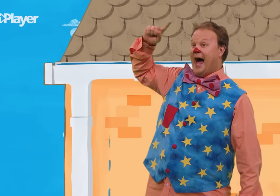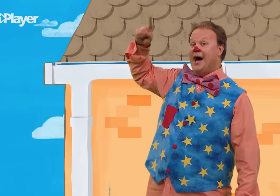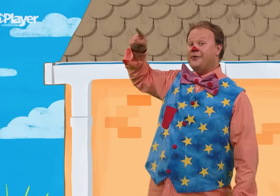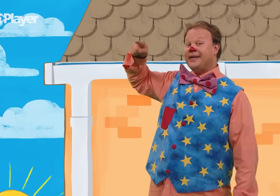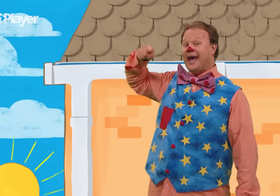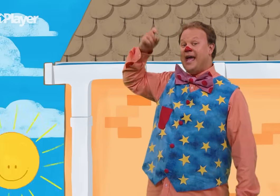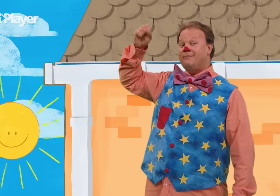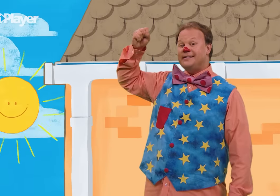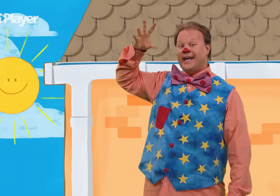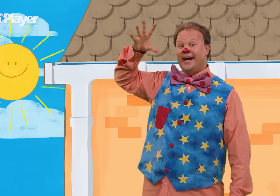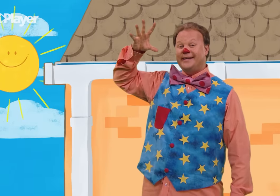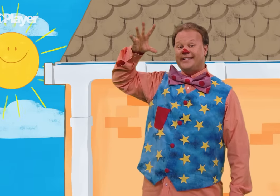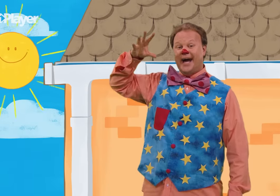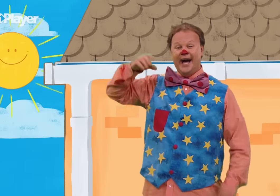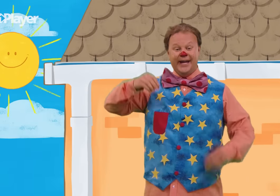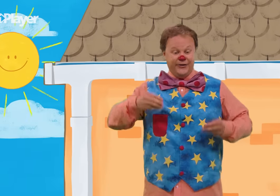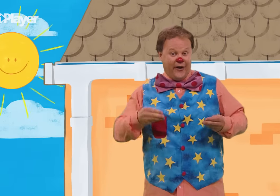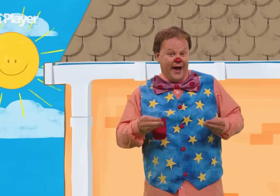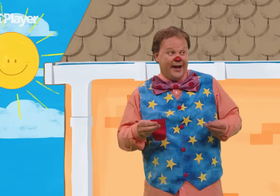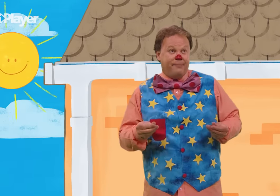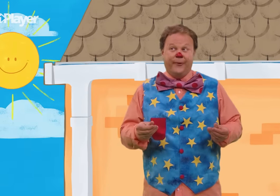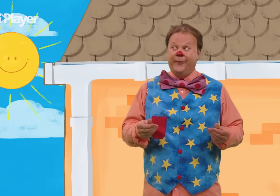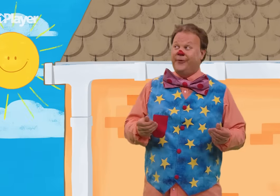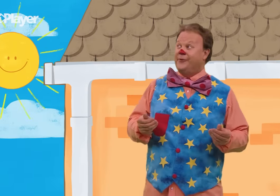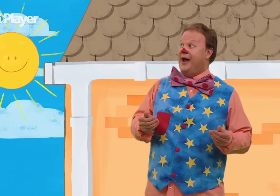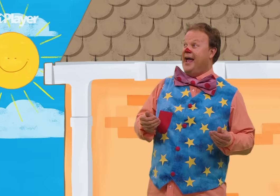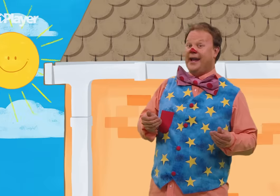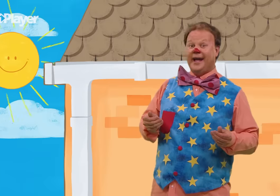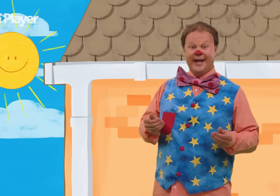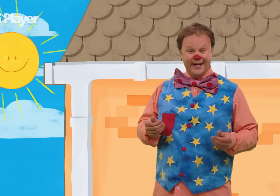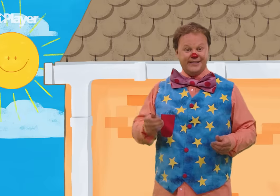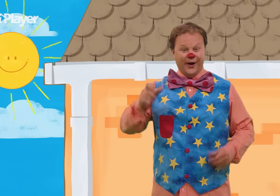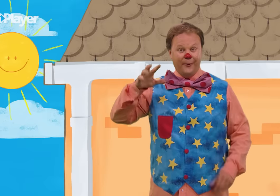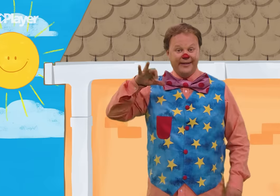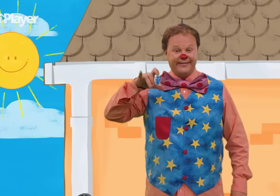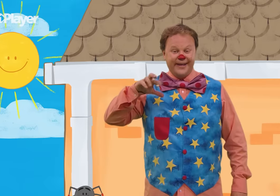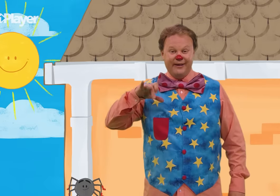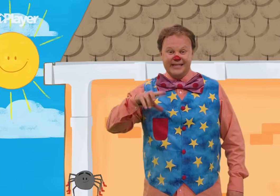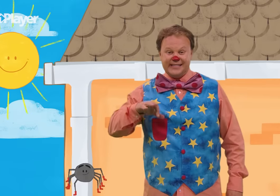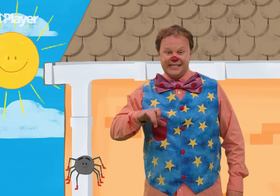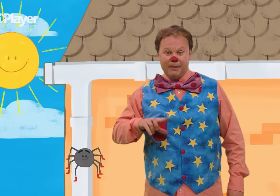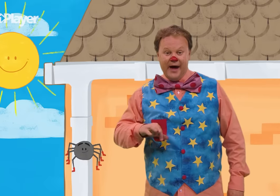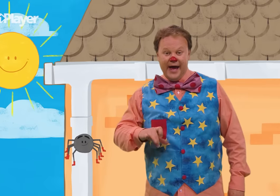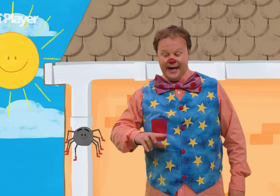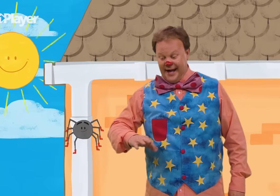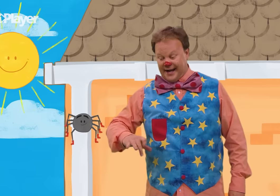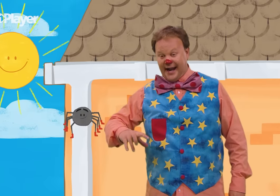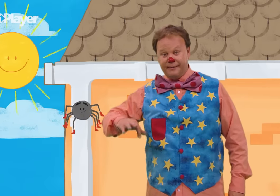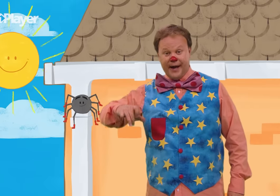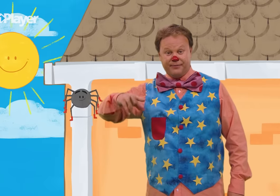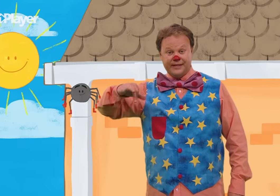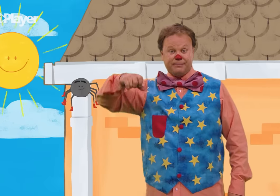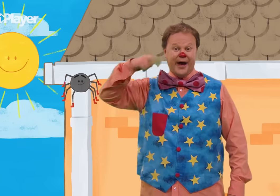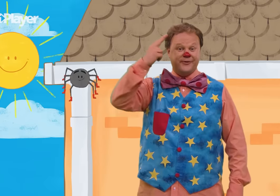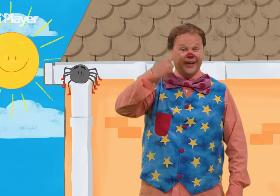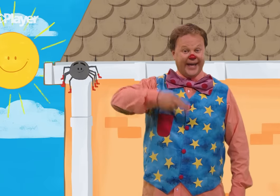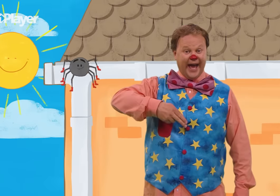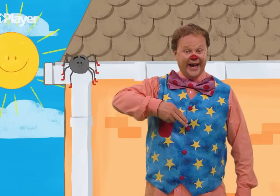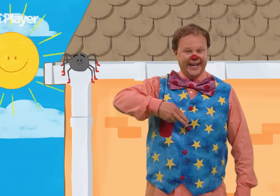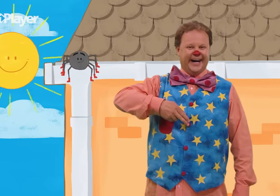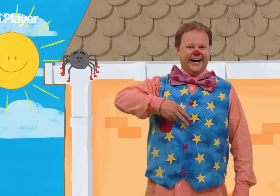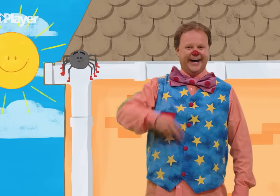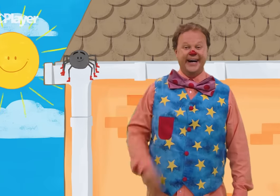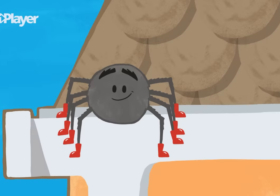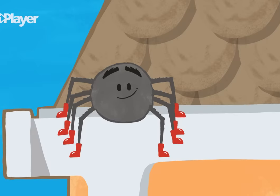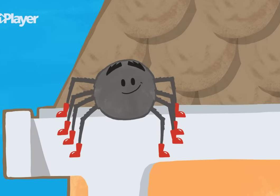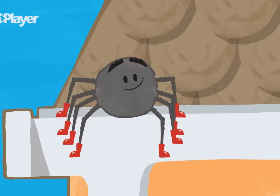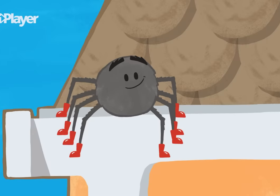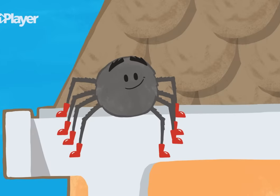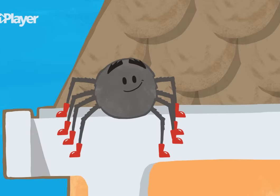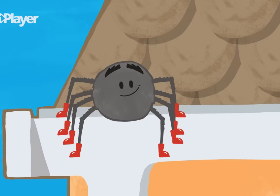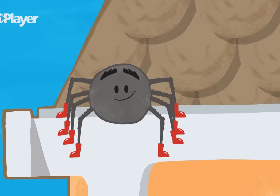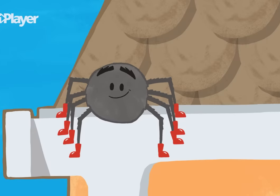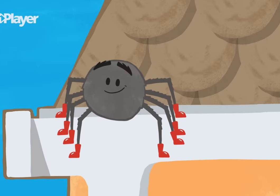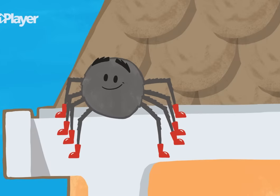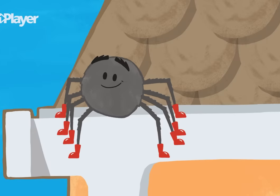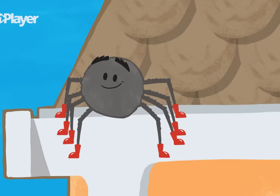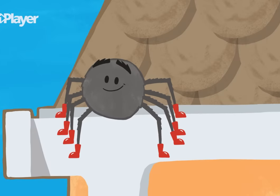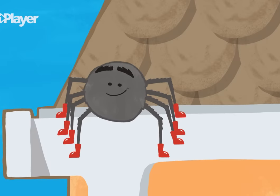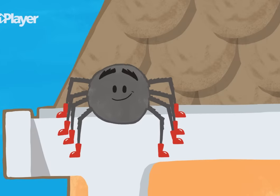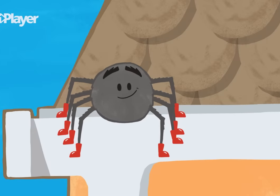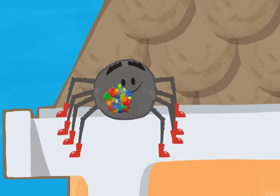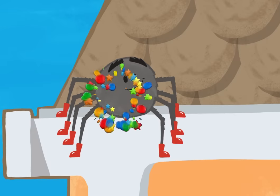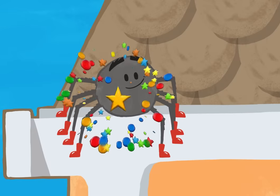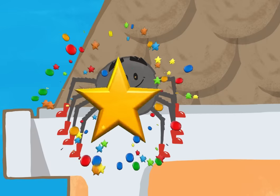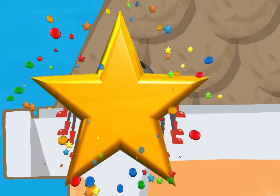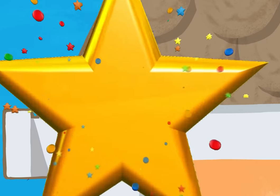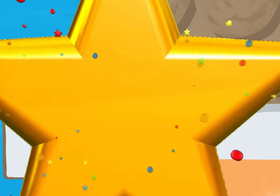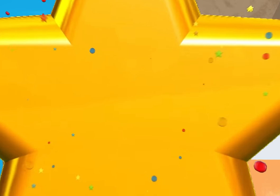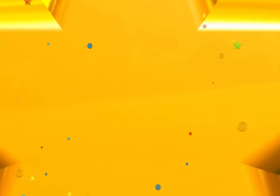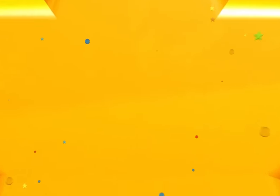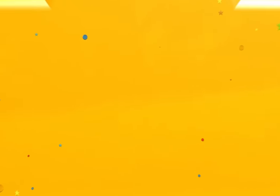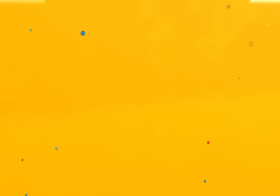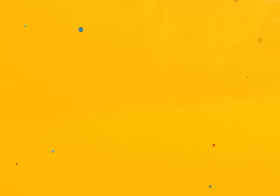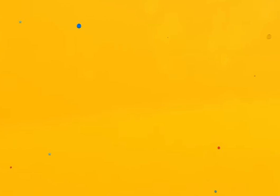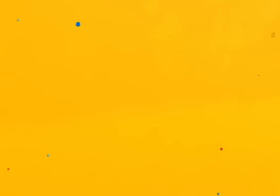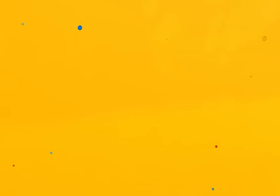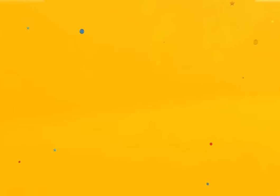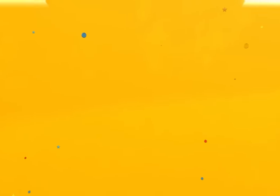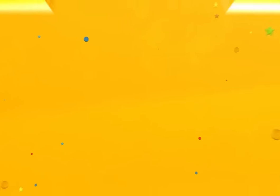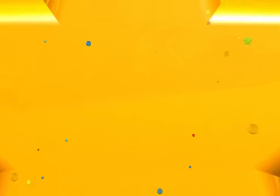out came the sunshine and dried up all the rain so incy wincy spider climbed up the spout again